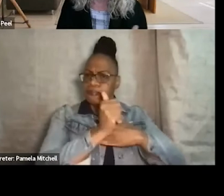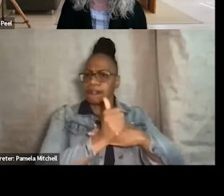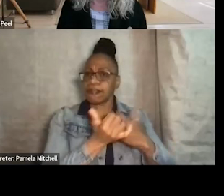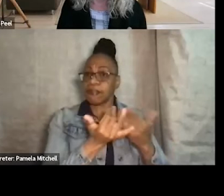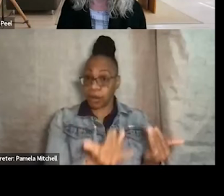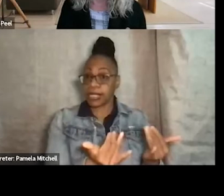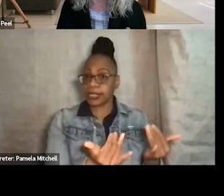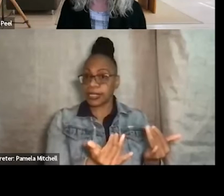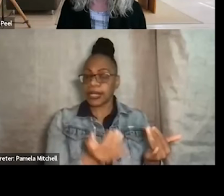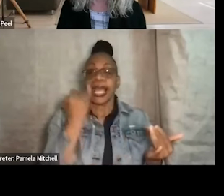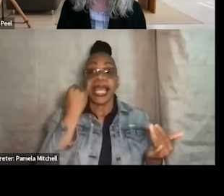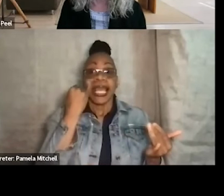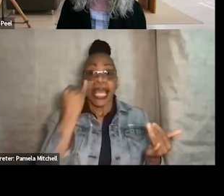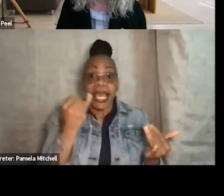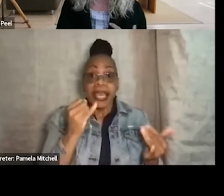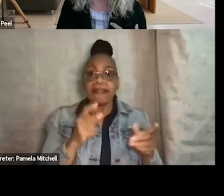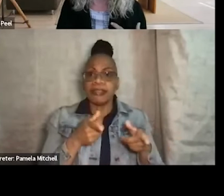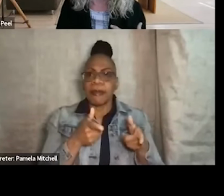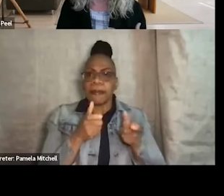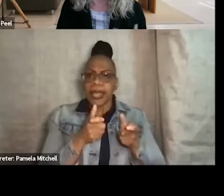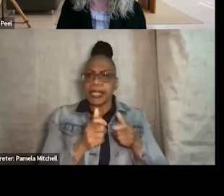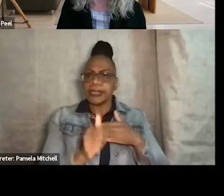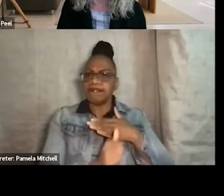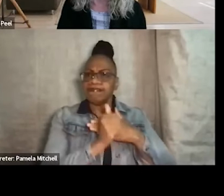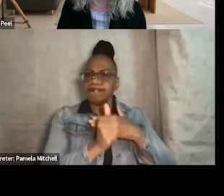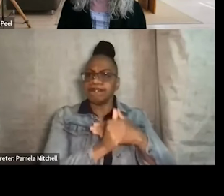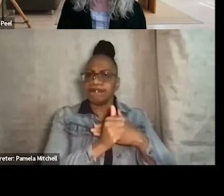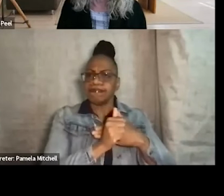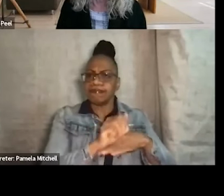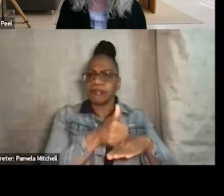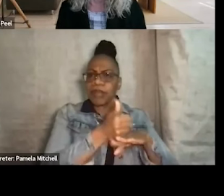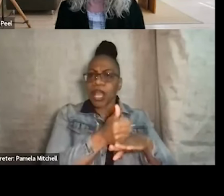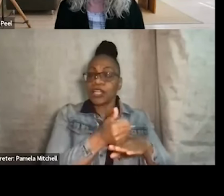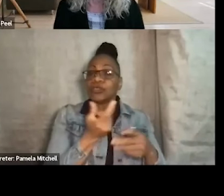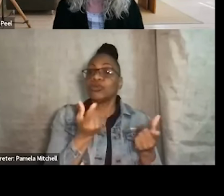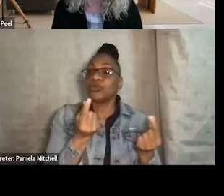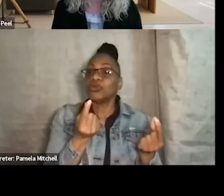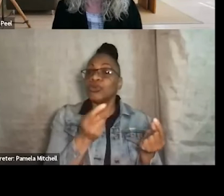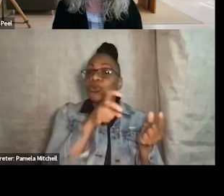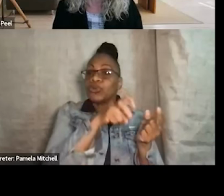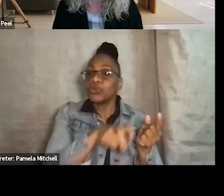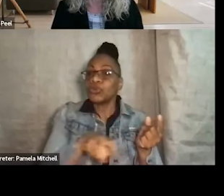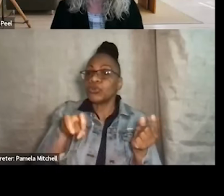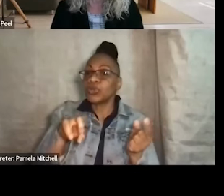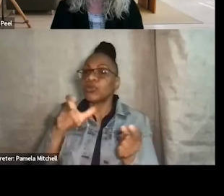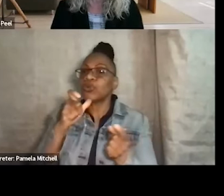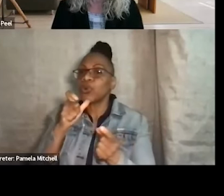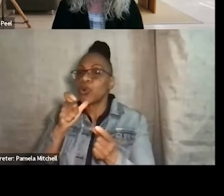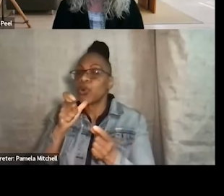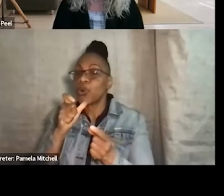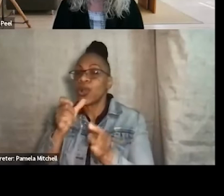If an immediate danger is present, they will do a warm transfer to the individual's local 911 call center